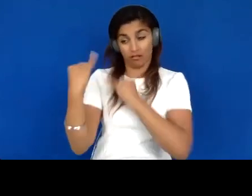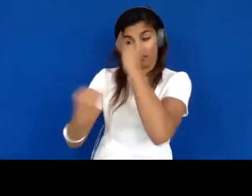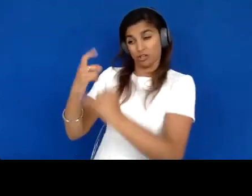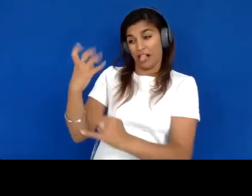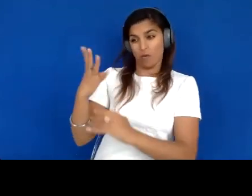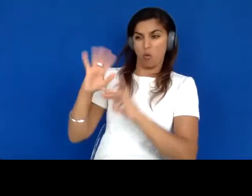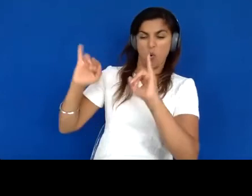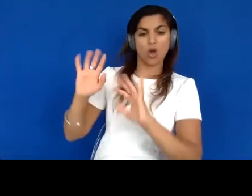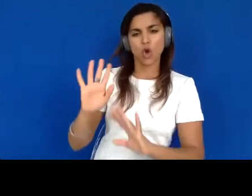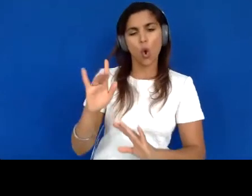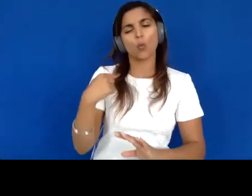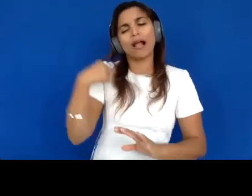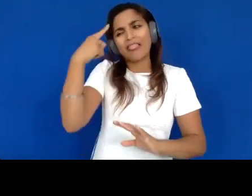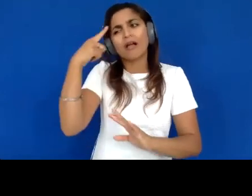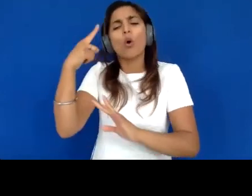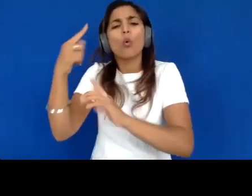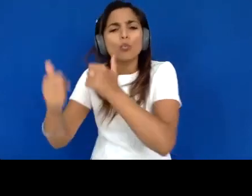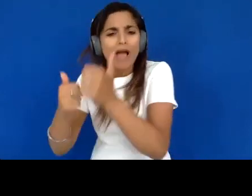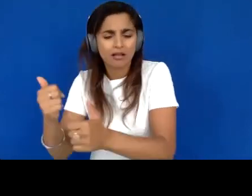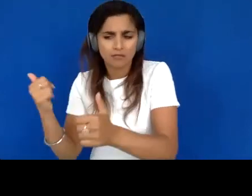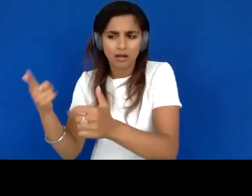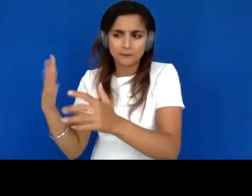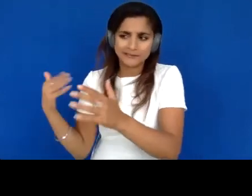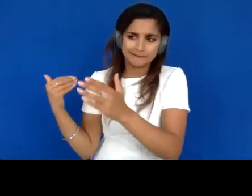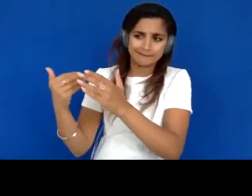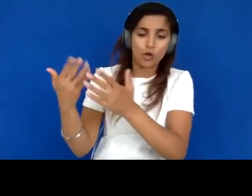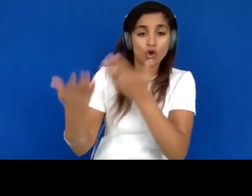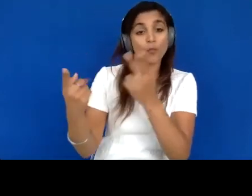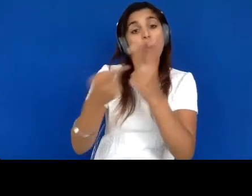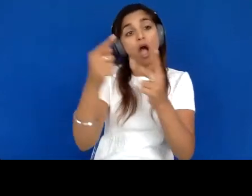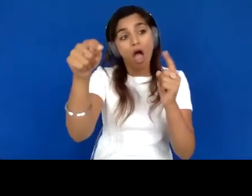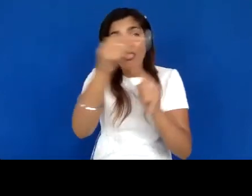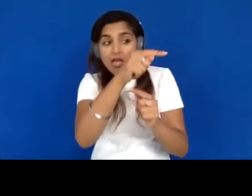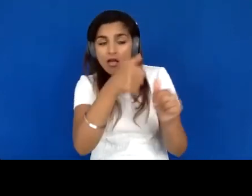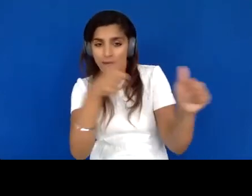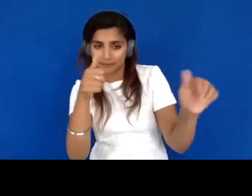way beyond any other broadcaster in the UK and their representation of disabled